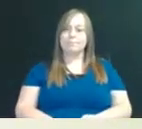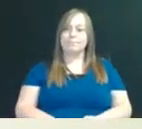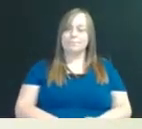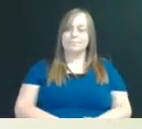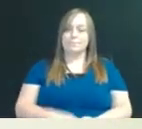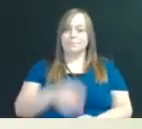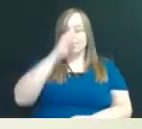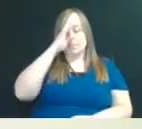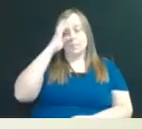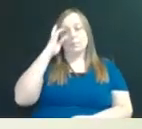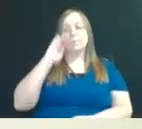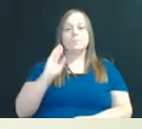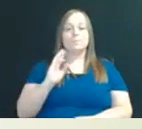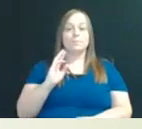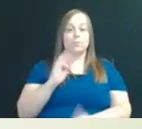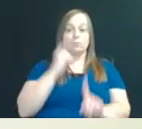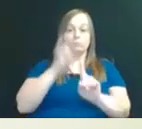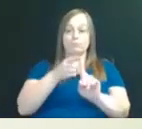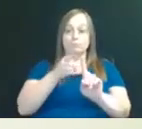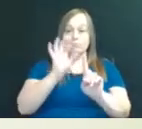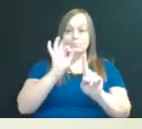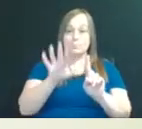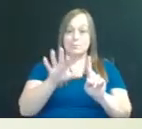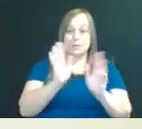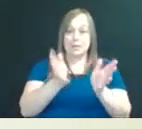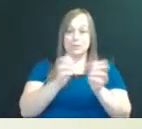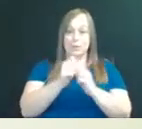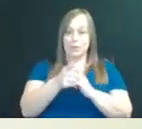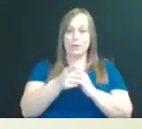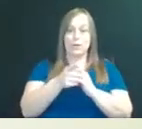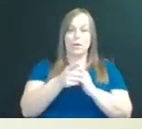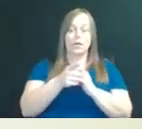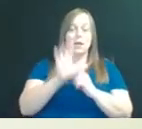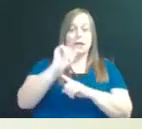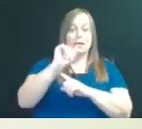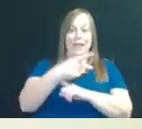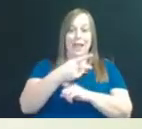So the takeaway I wanna leave everyone is that CAP is a resource to help you